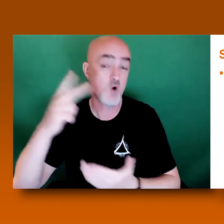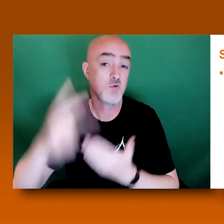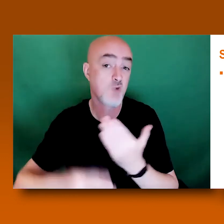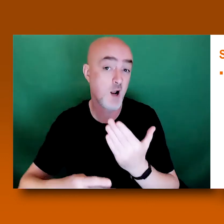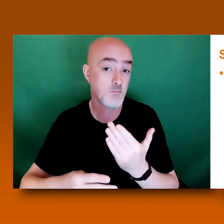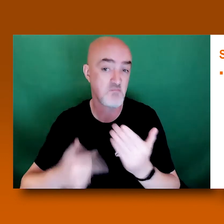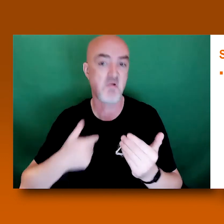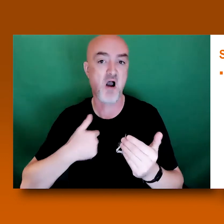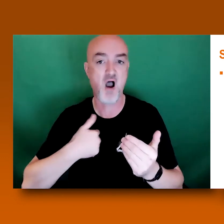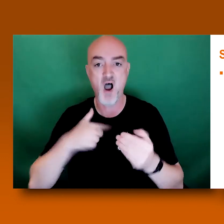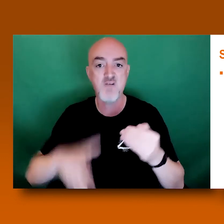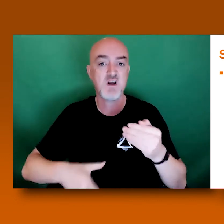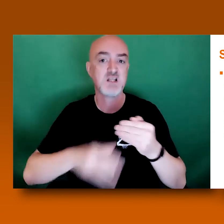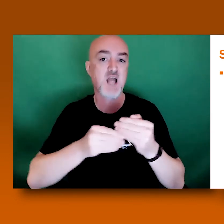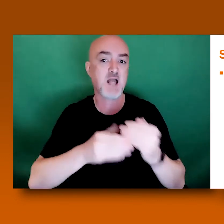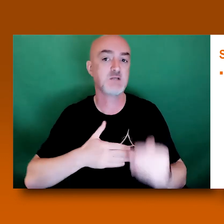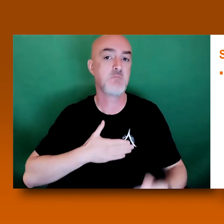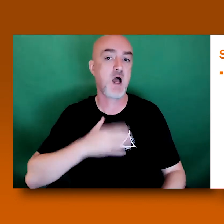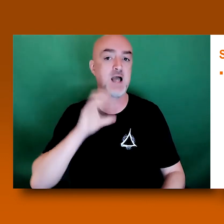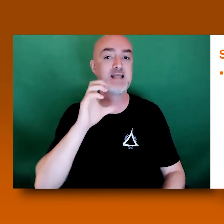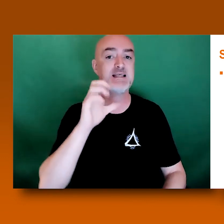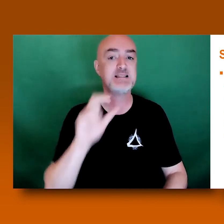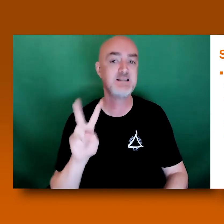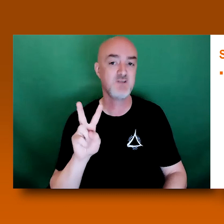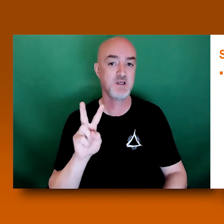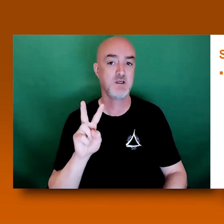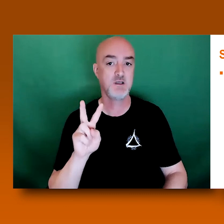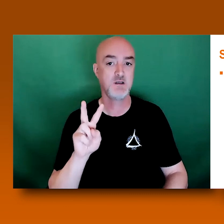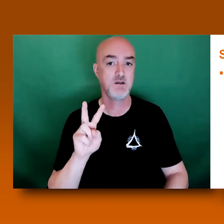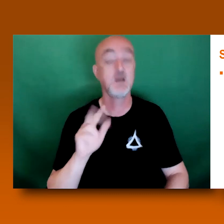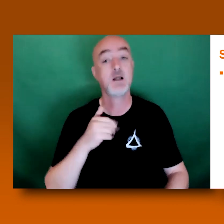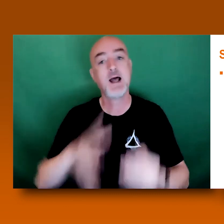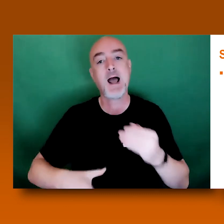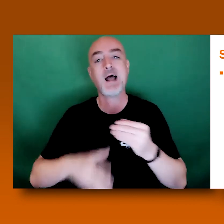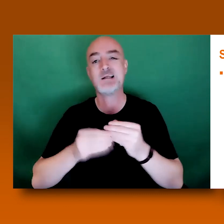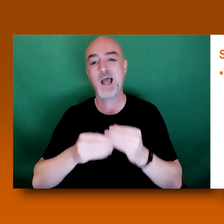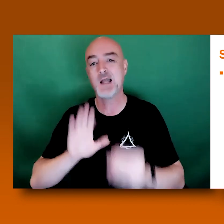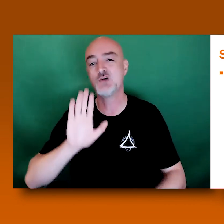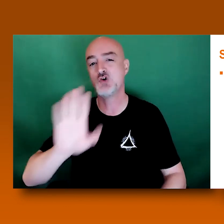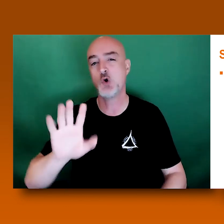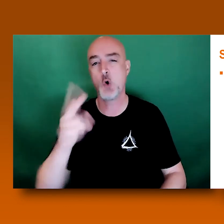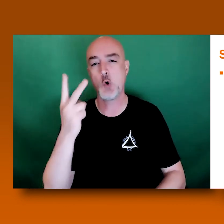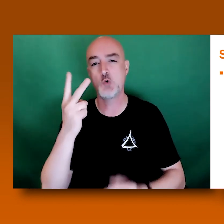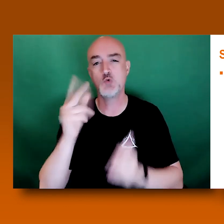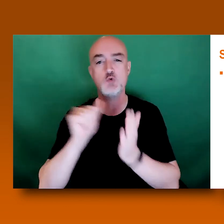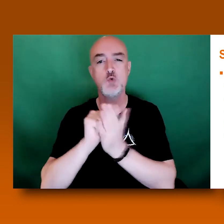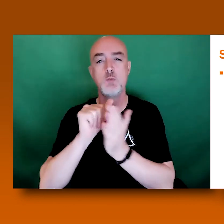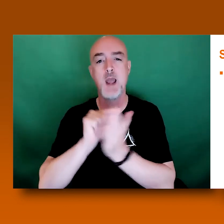"for a specific program. I've attached my CV." And do add your CV. Ha ha!